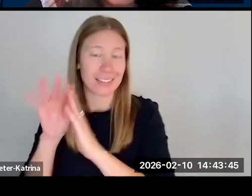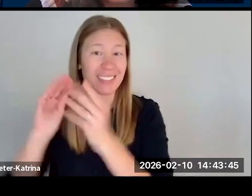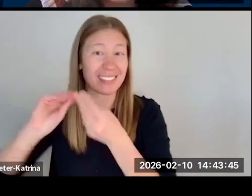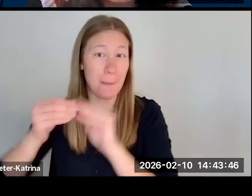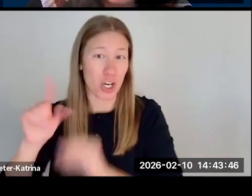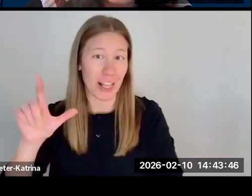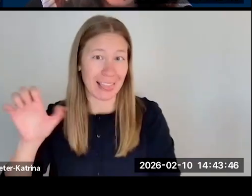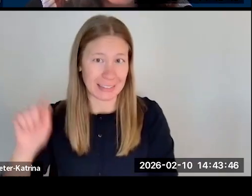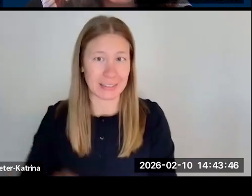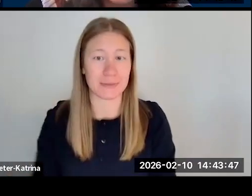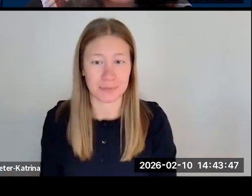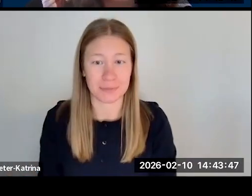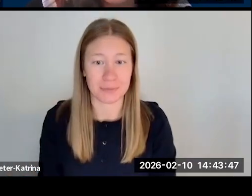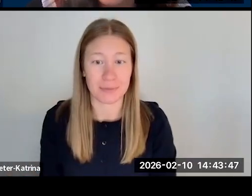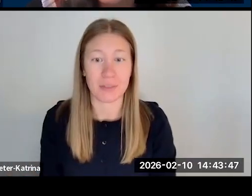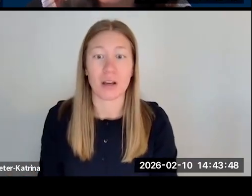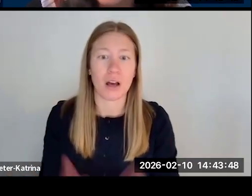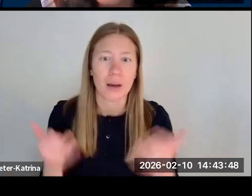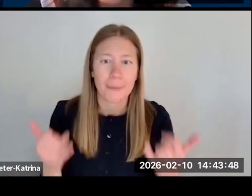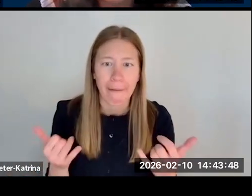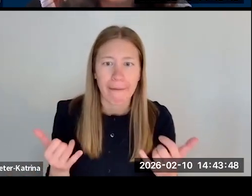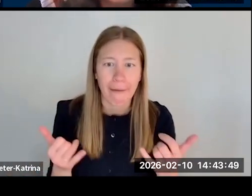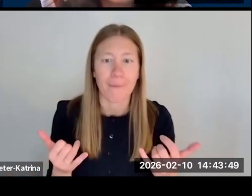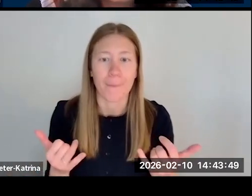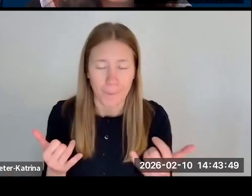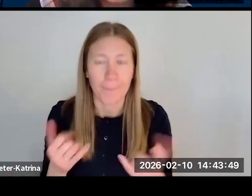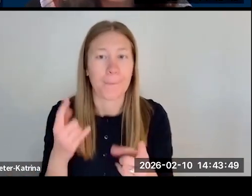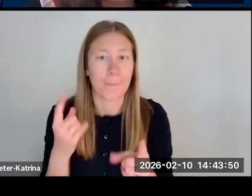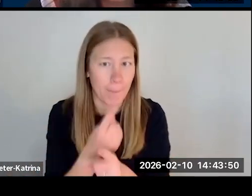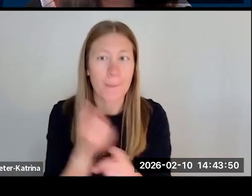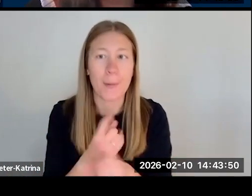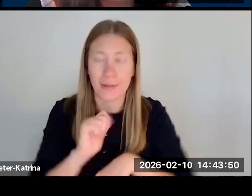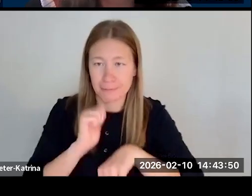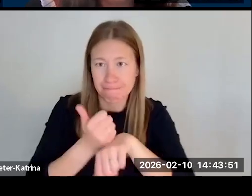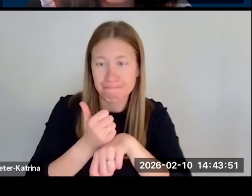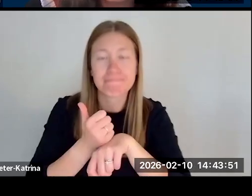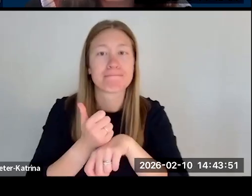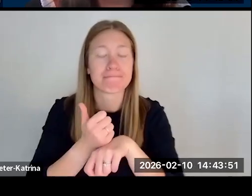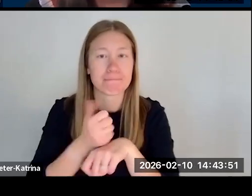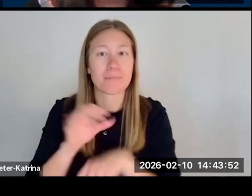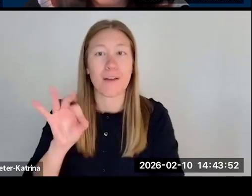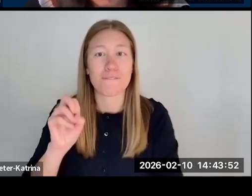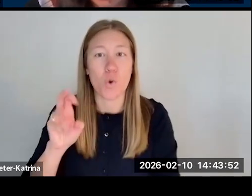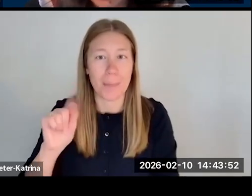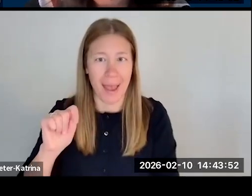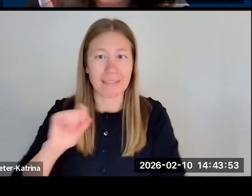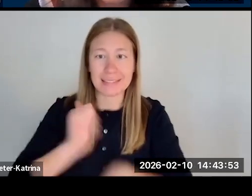And now my list is actually formatted as a real list and not just regular text that looks like a list.